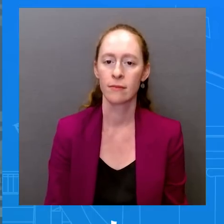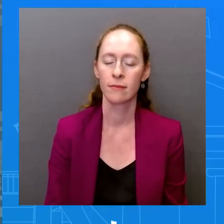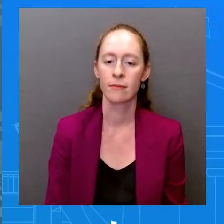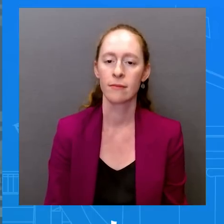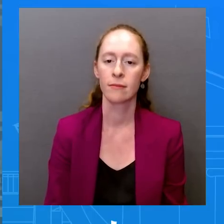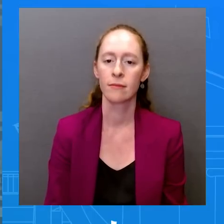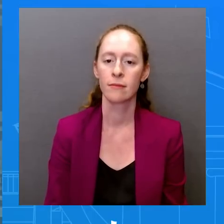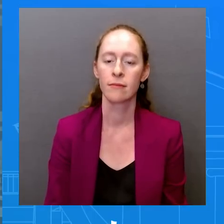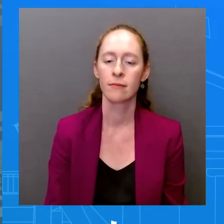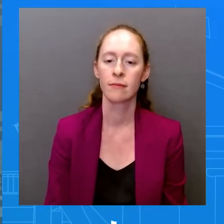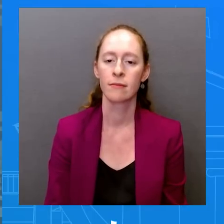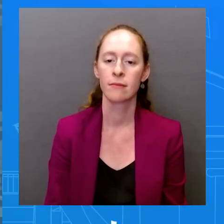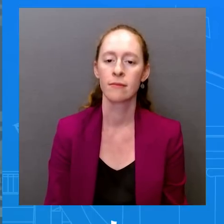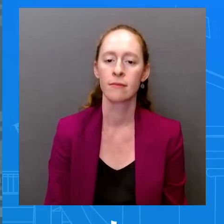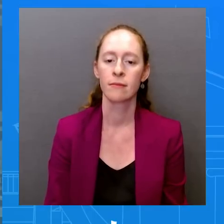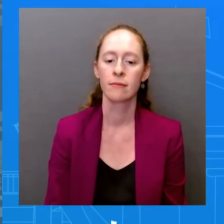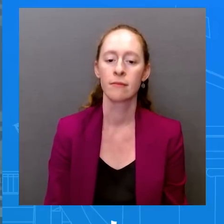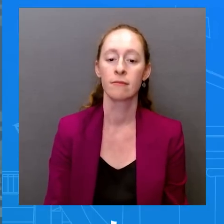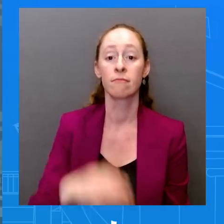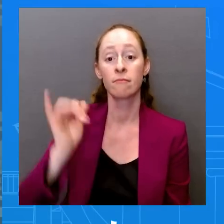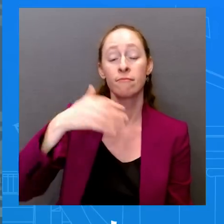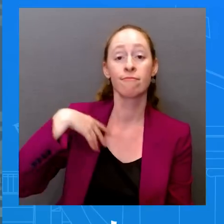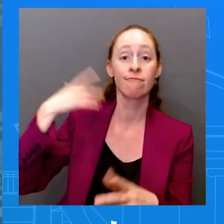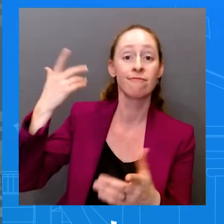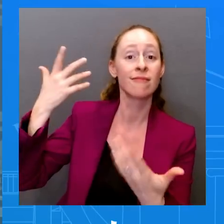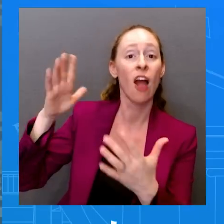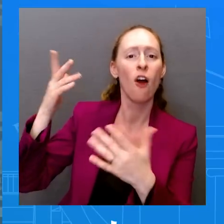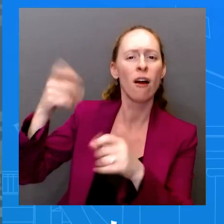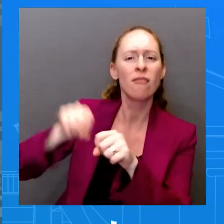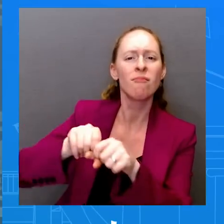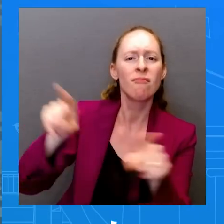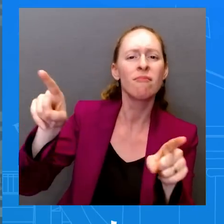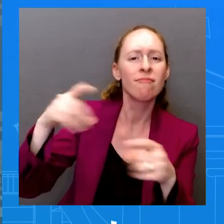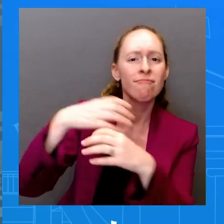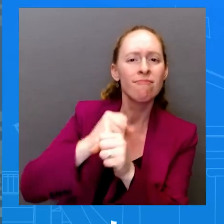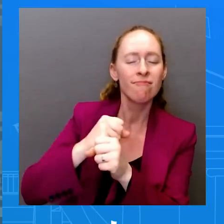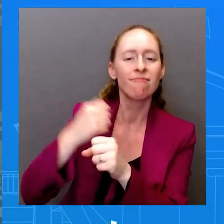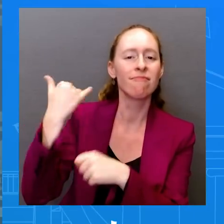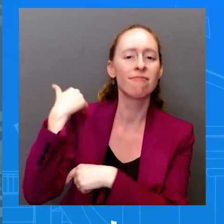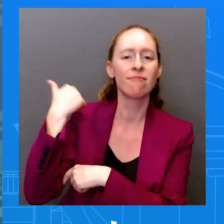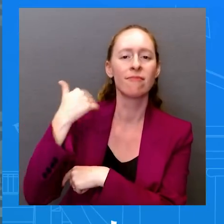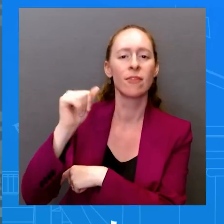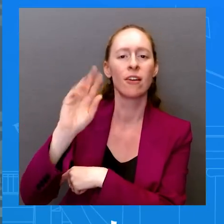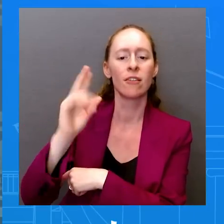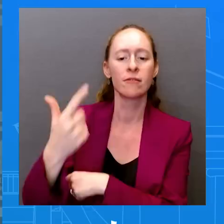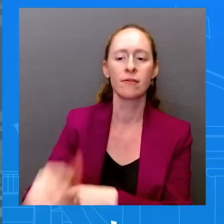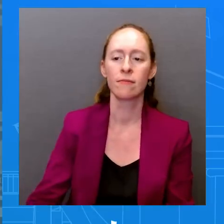what the next several weeks would look like. We had a string of successes, as you know: the Inflation Reduction Act,